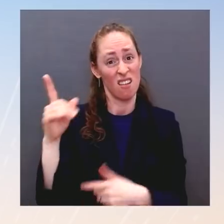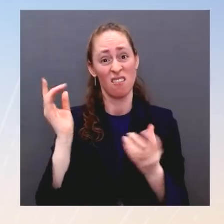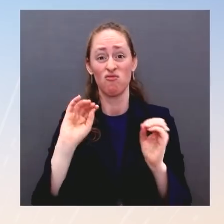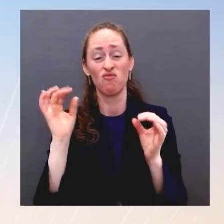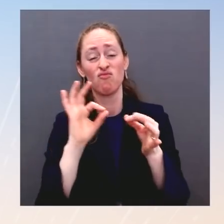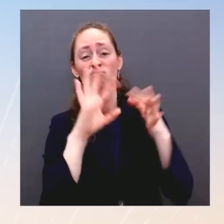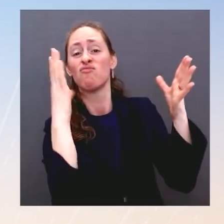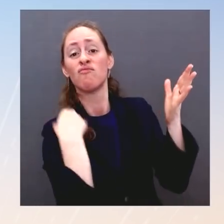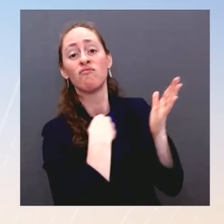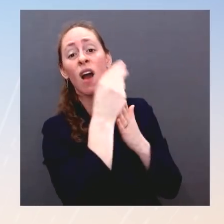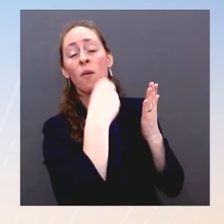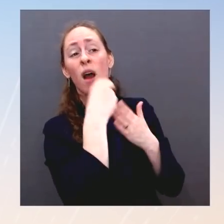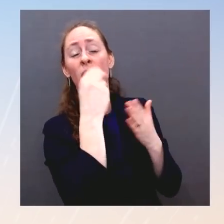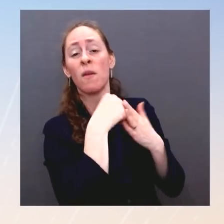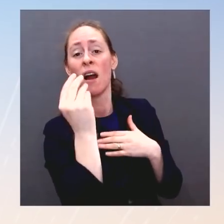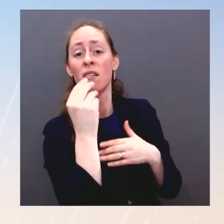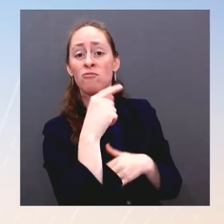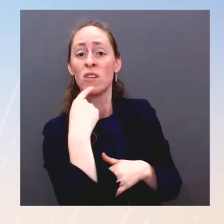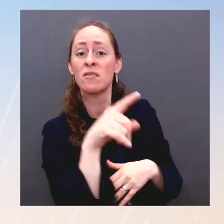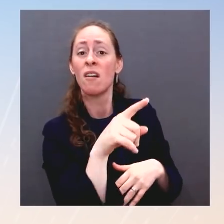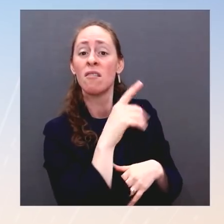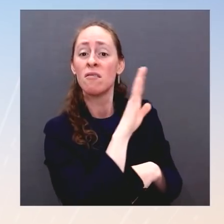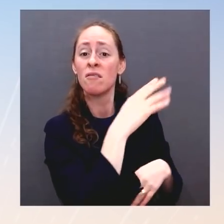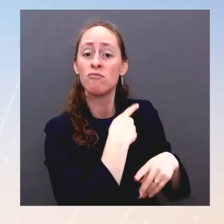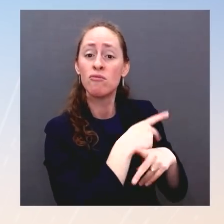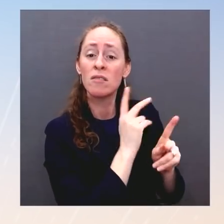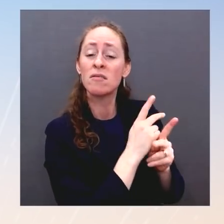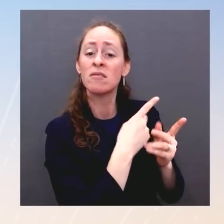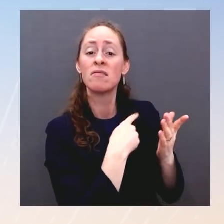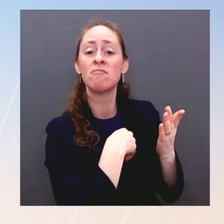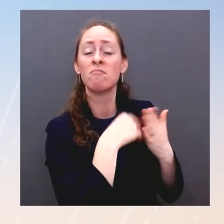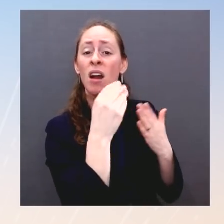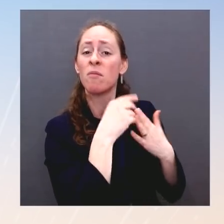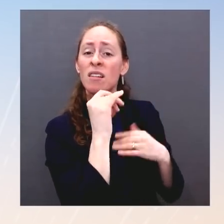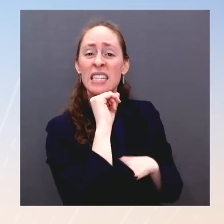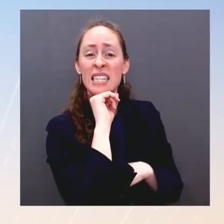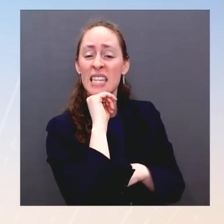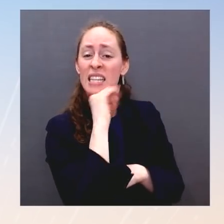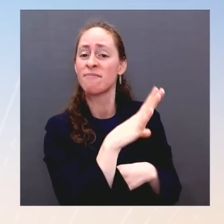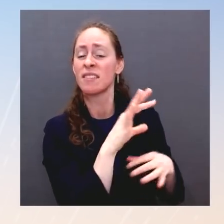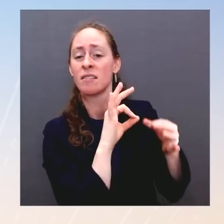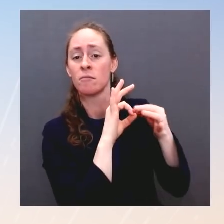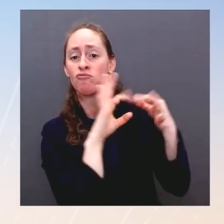Ms. Psaki: We're not trying to hurt the people of Russia or the Russian people. We're trying to que-